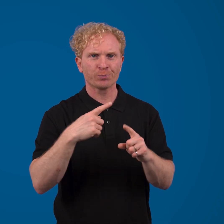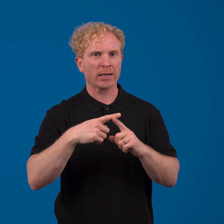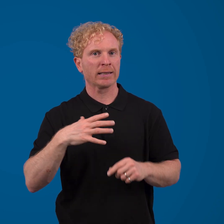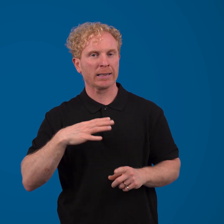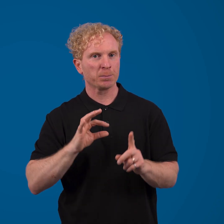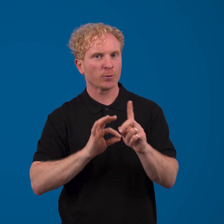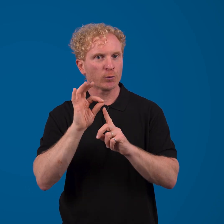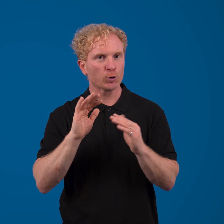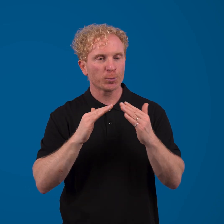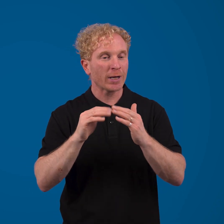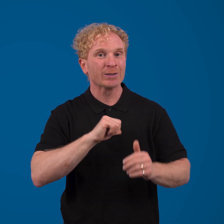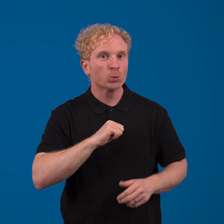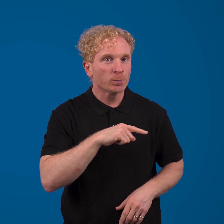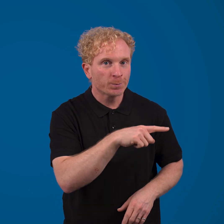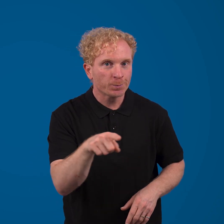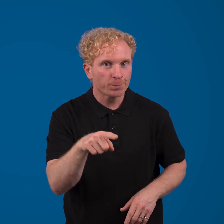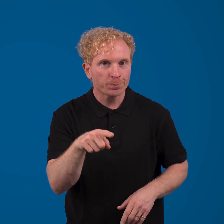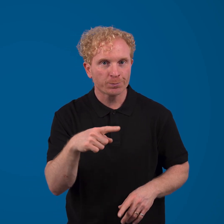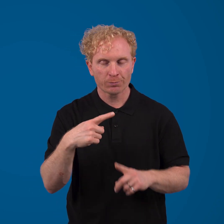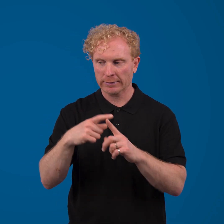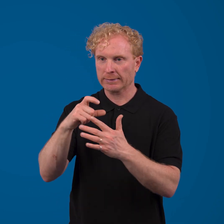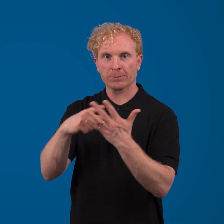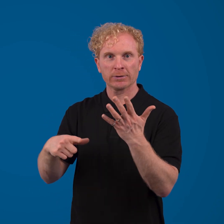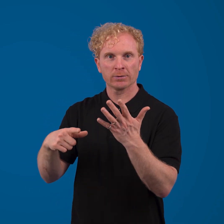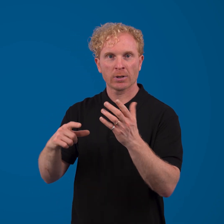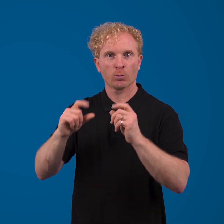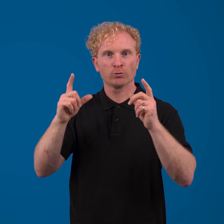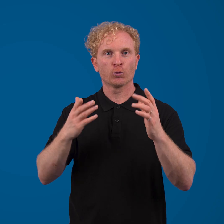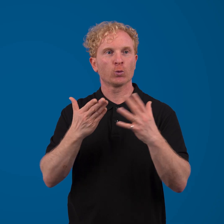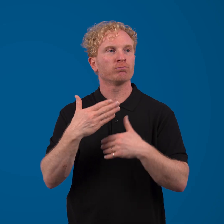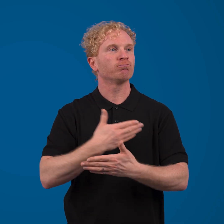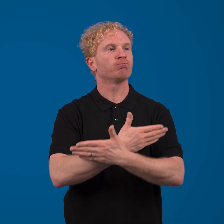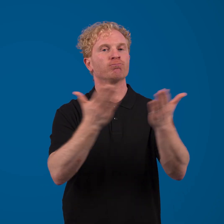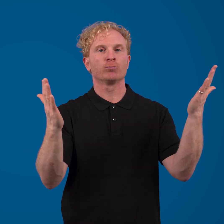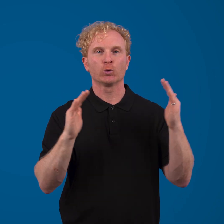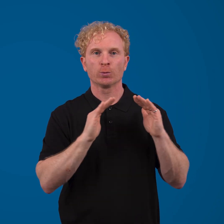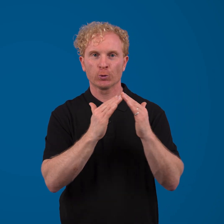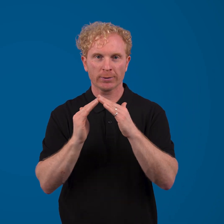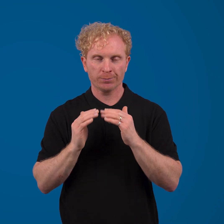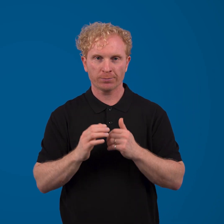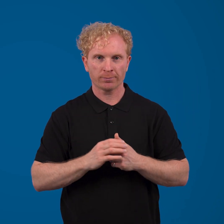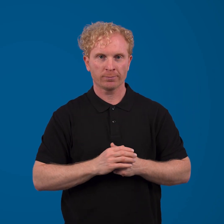and the need to improve community attitudes and disability awareness across the broader community.